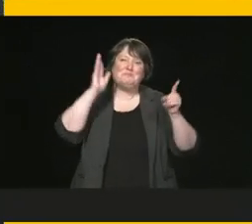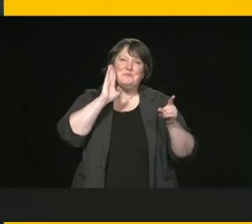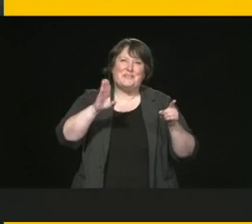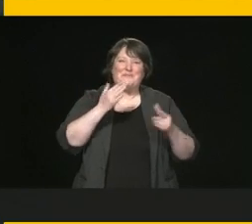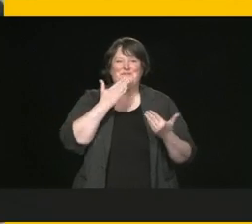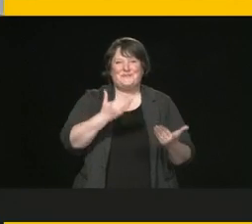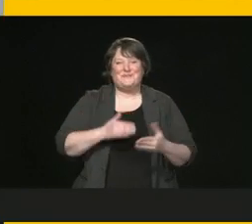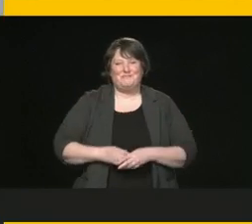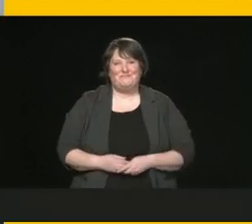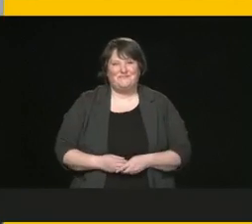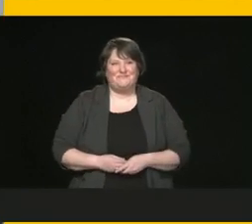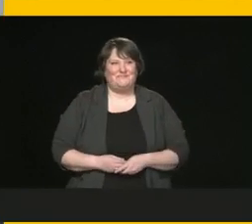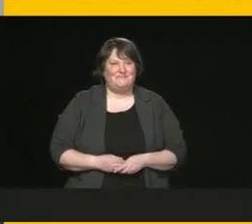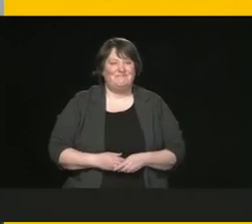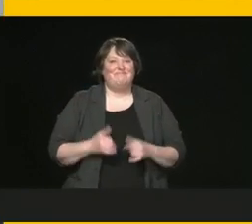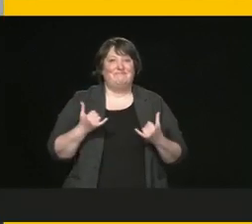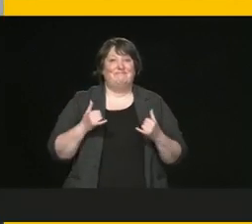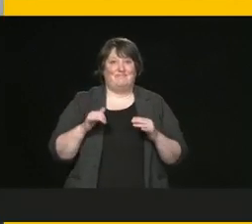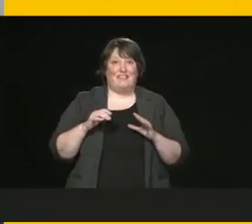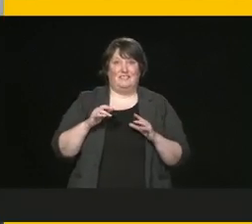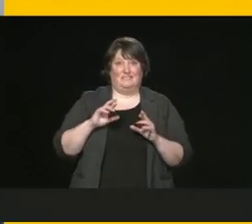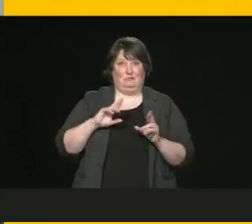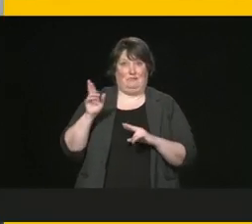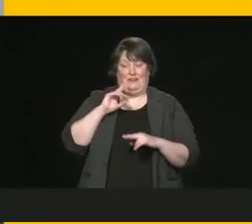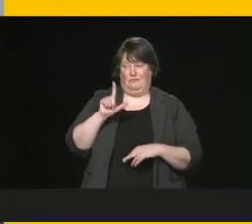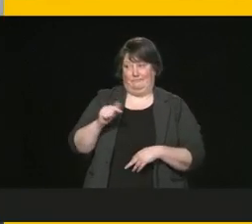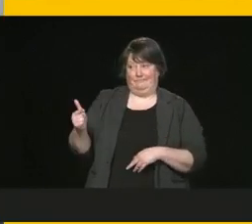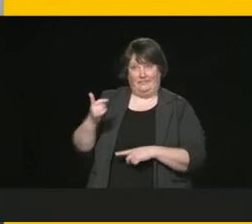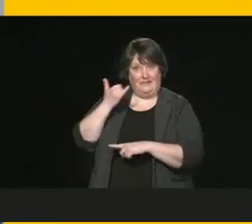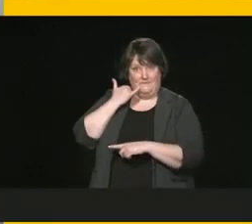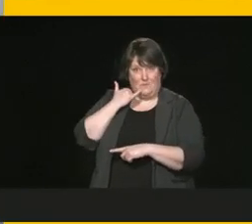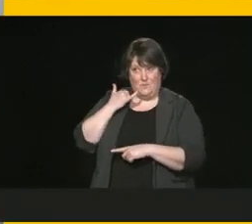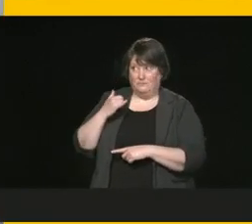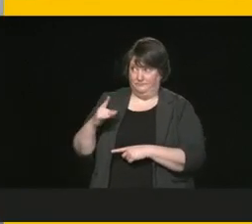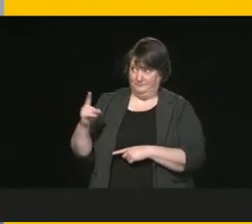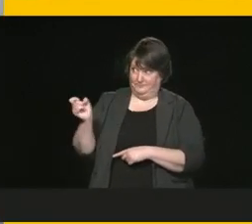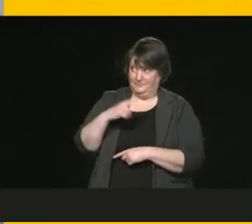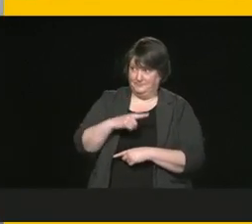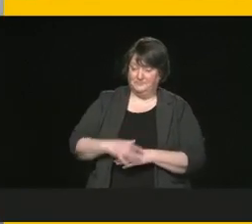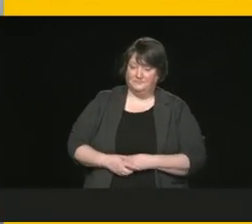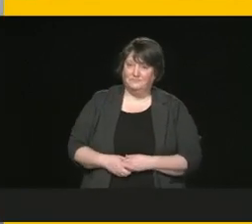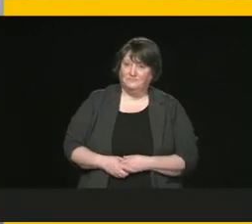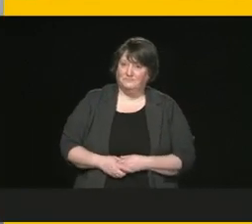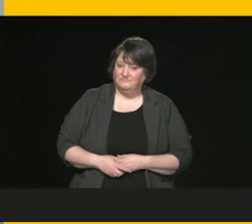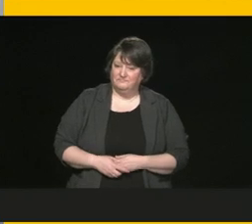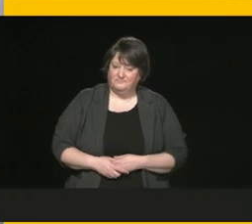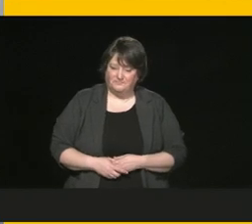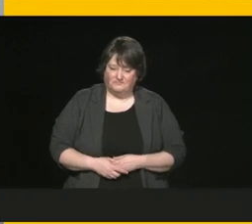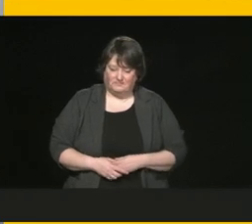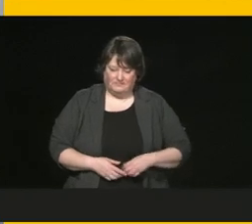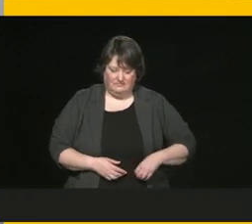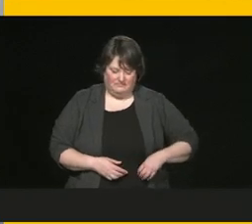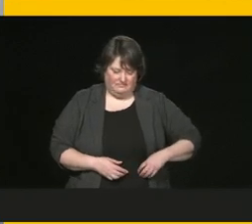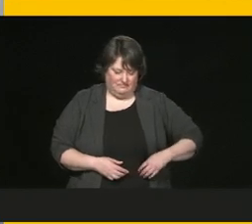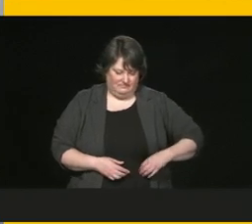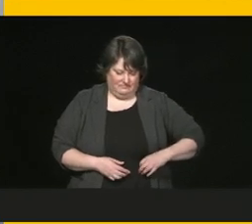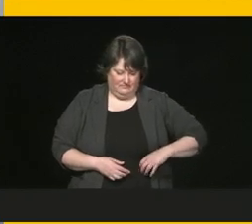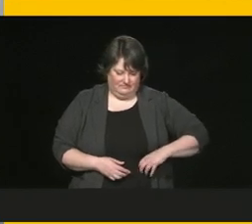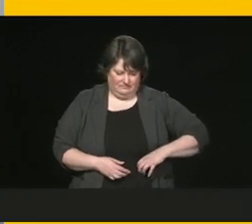TOGETHER. THANK YOU. THANK YOU, PRIME MINISTER. WE'LL NOW GO TO THE PHONE FOR QUESTIONS.